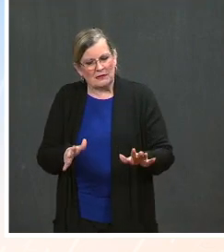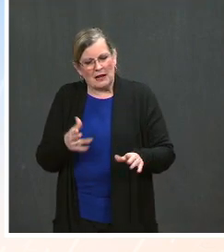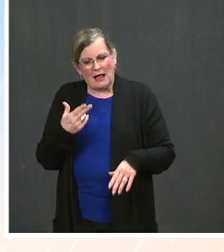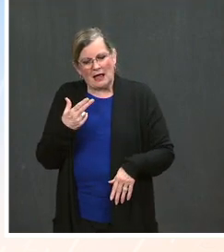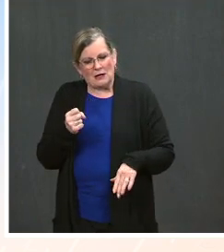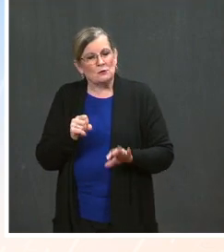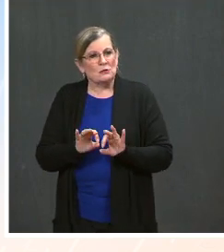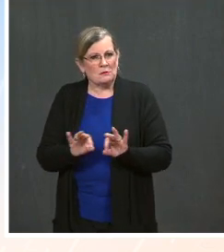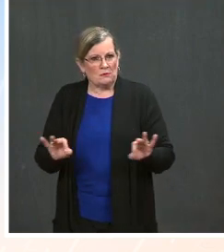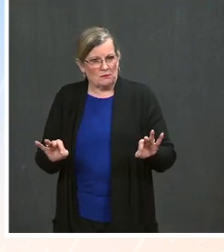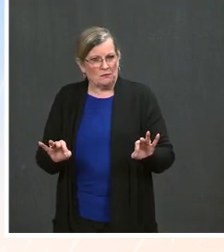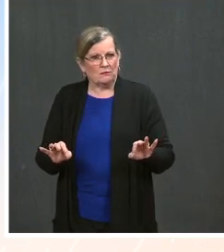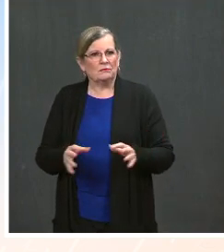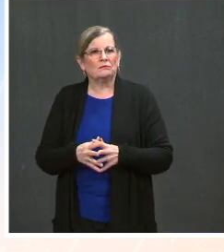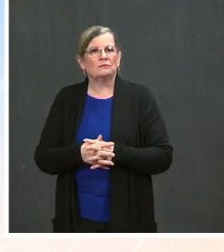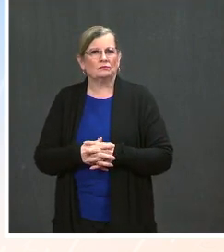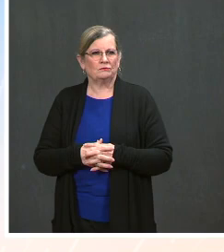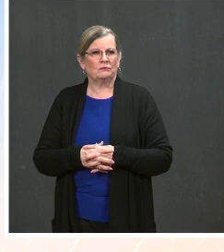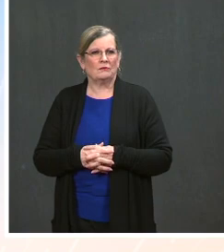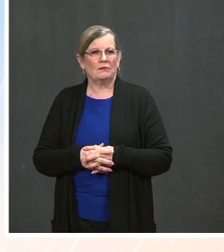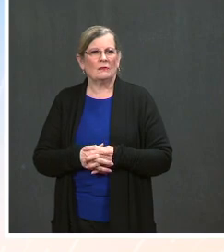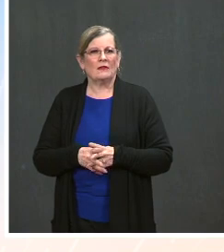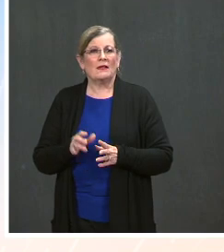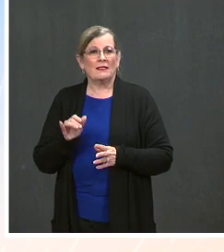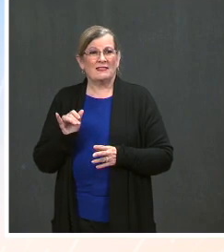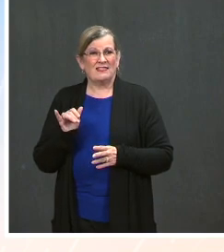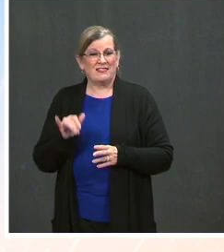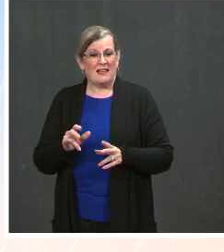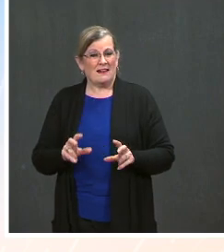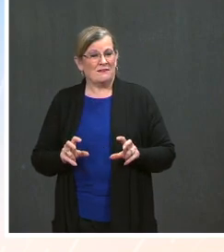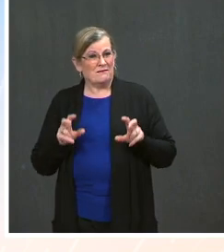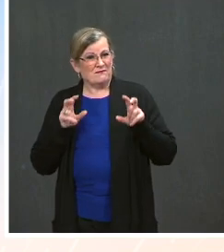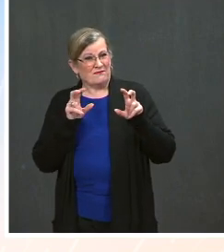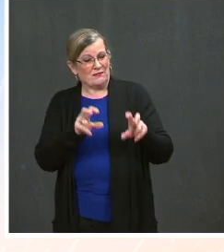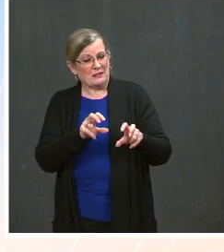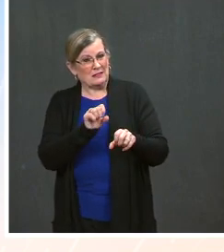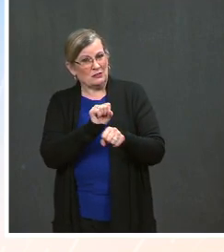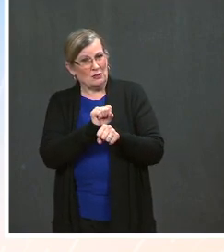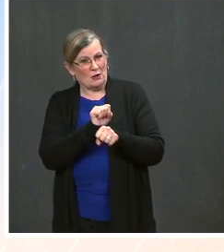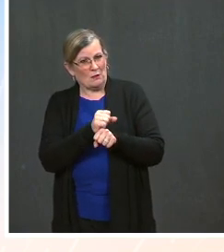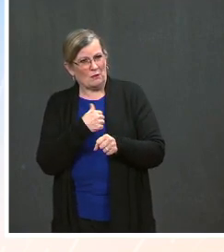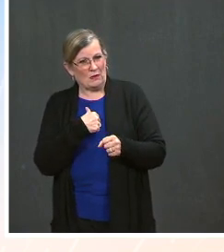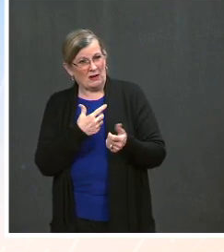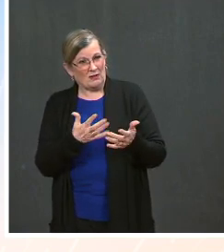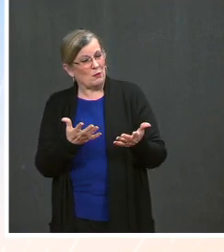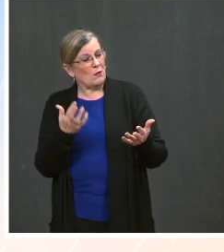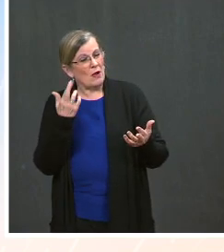once-in-a-century investment in jobs and growth by asking corporations to pay their fair share. Another new report --